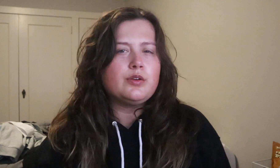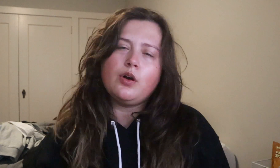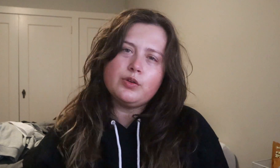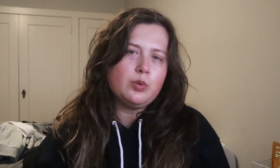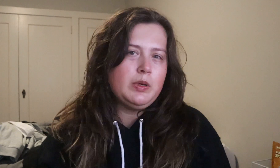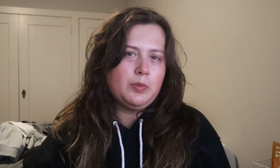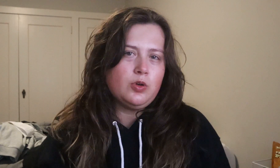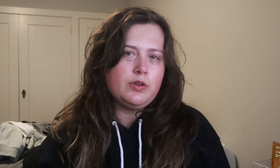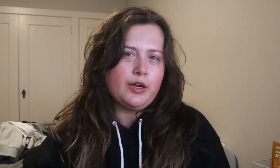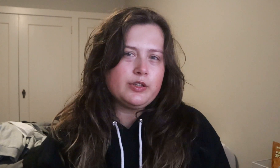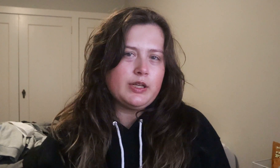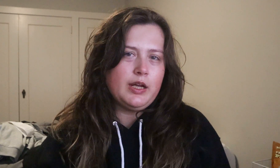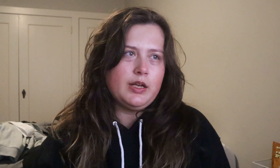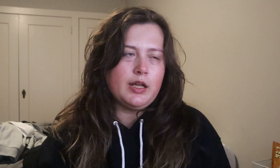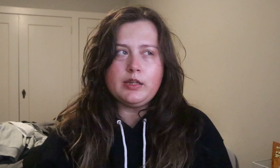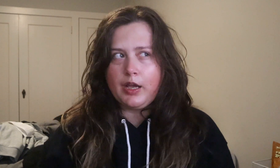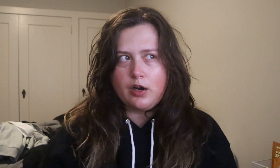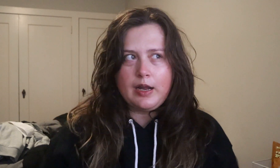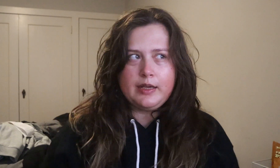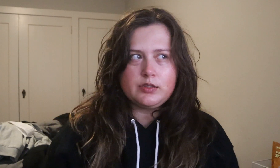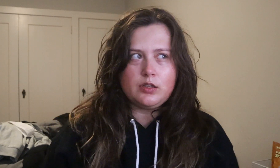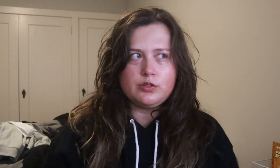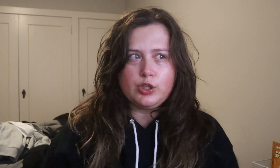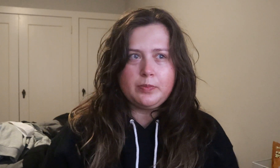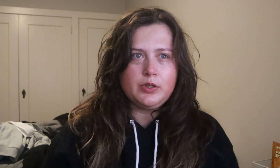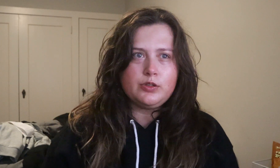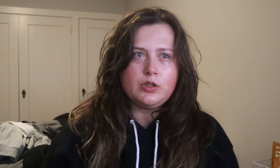There's also people that are saying that they are ASL interpreters